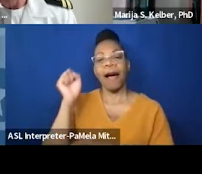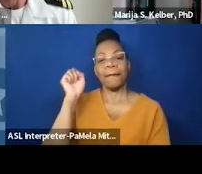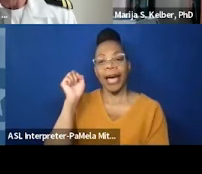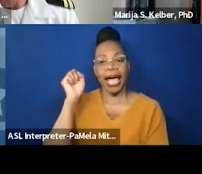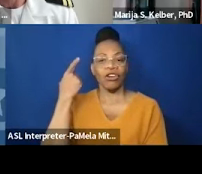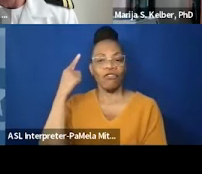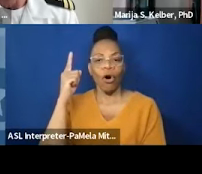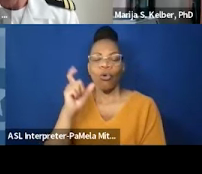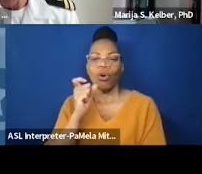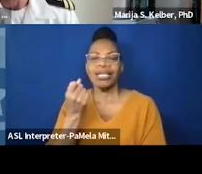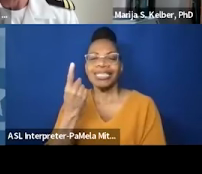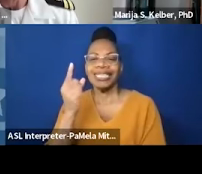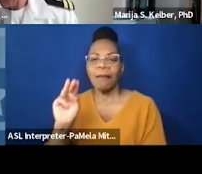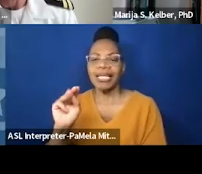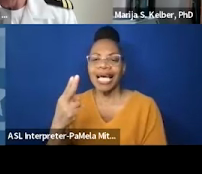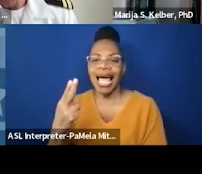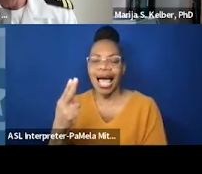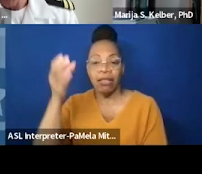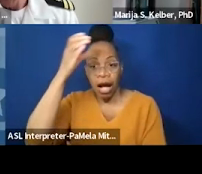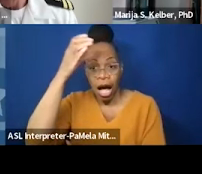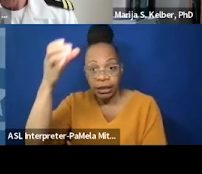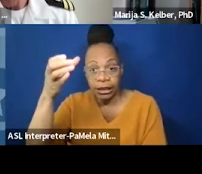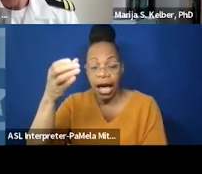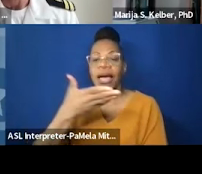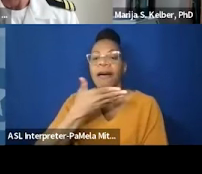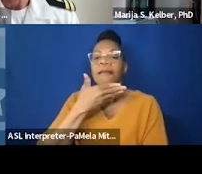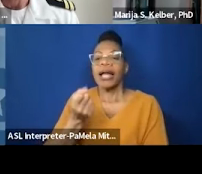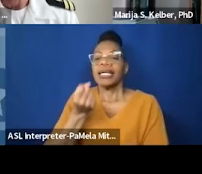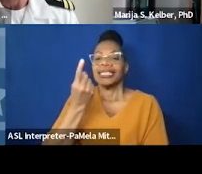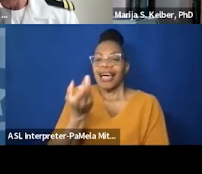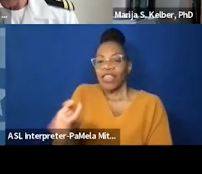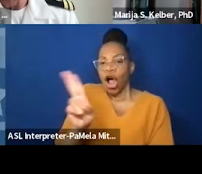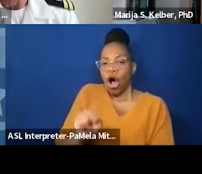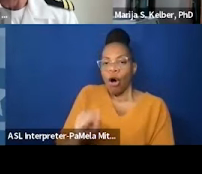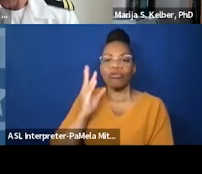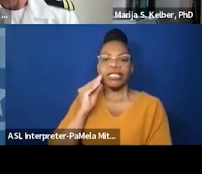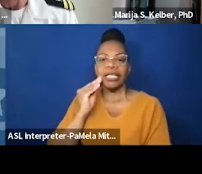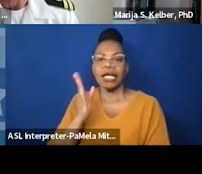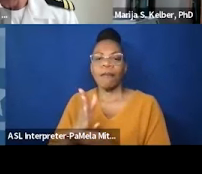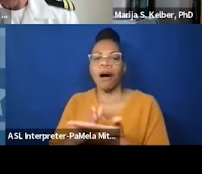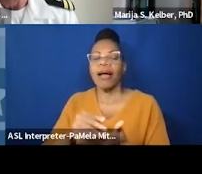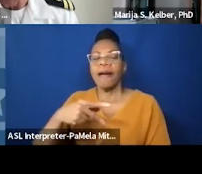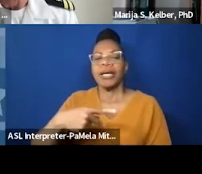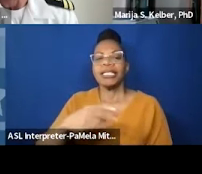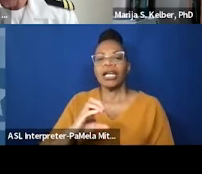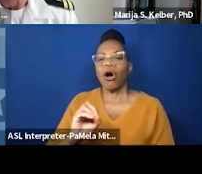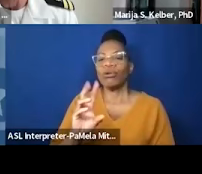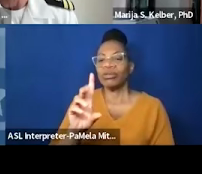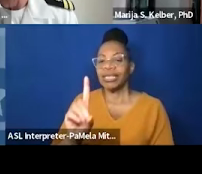and better understand their own experiences. It is actually the part of PHCoE or the Psychological Health Center of Excellence